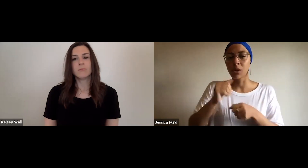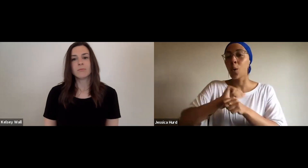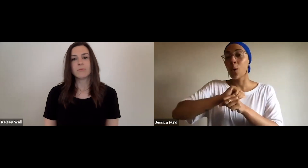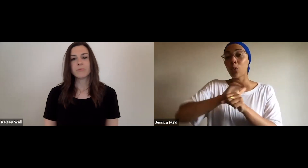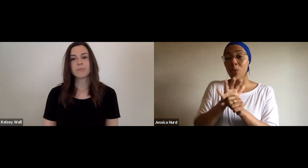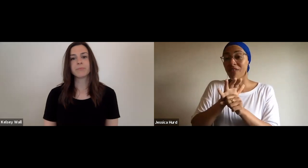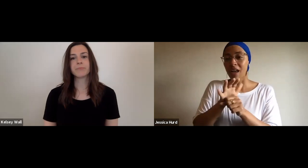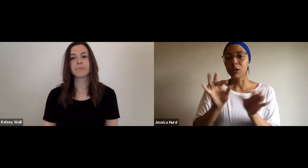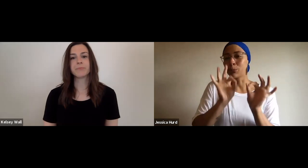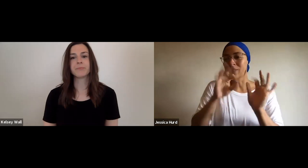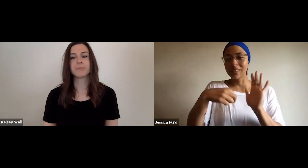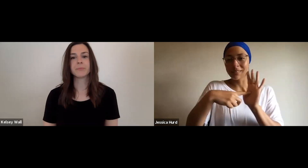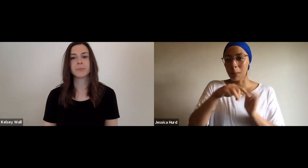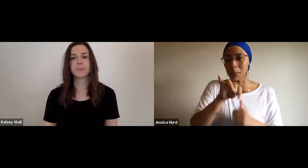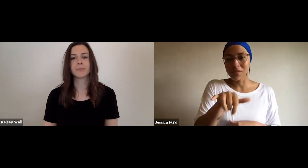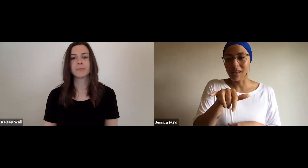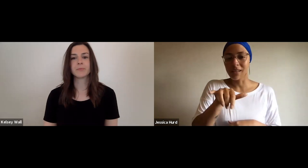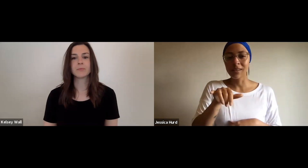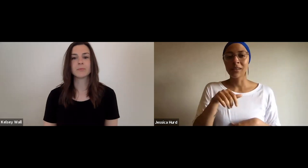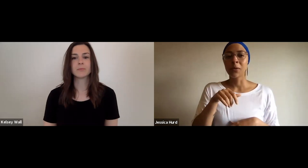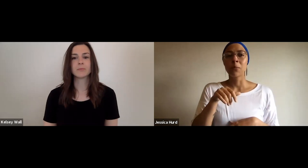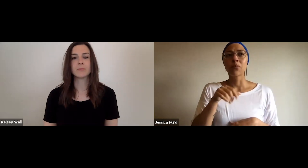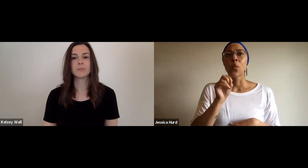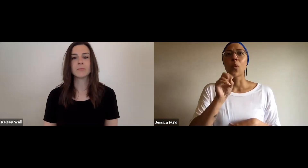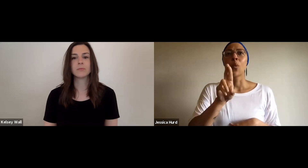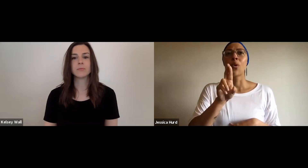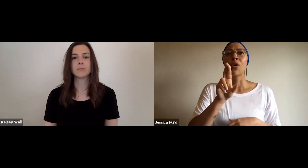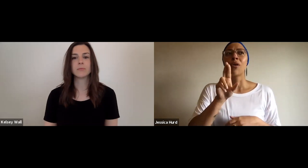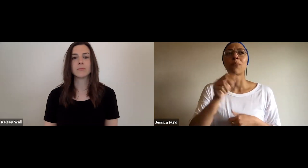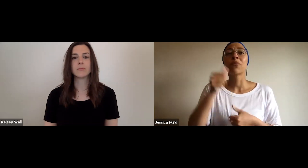causes stress to happen upon me. For example, like COVID-19 happening.